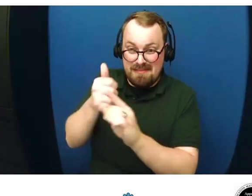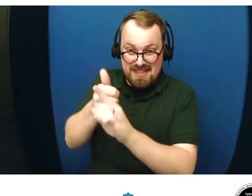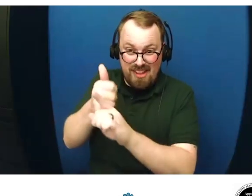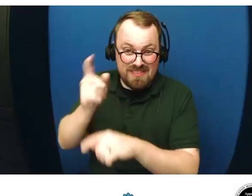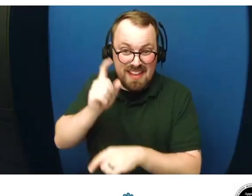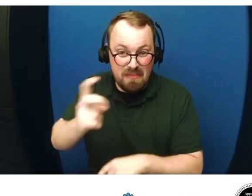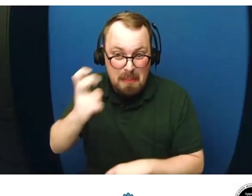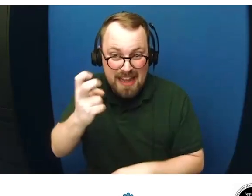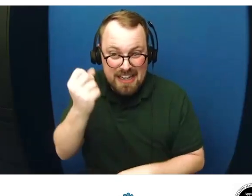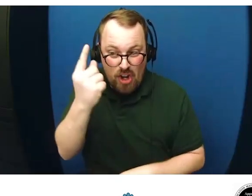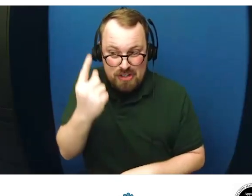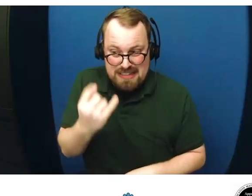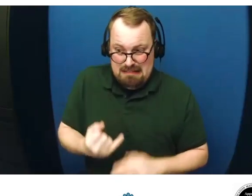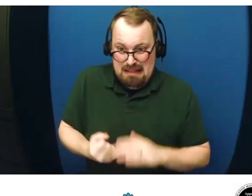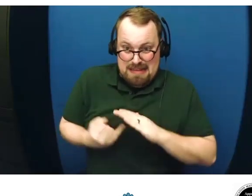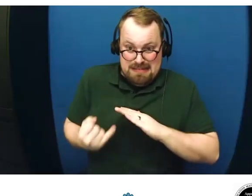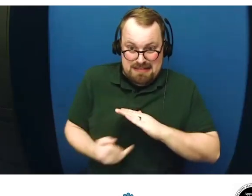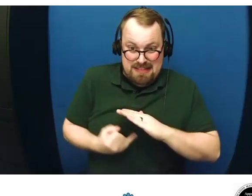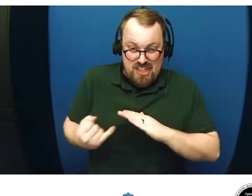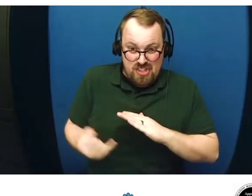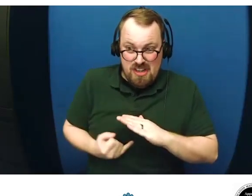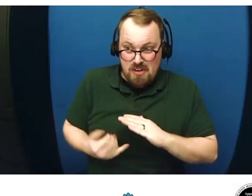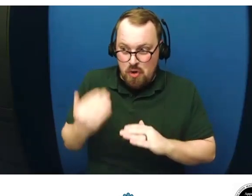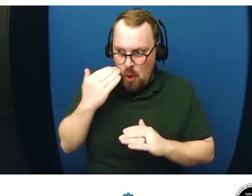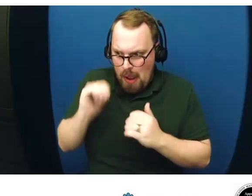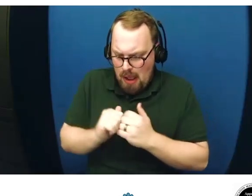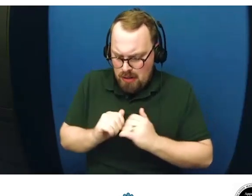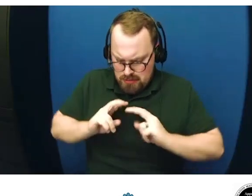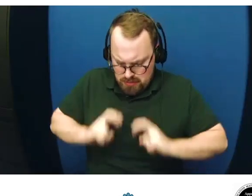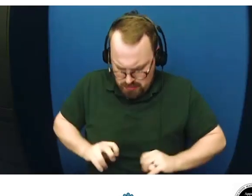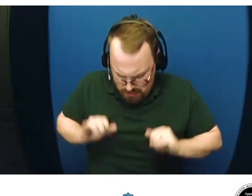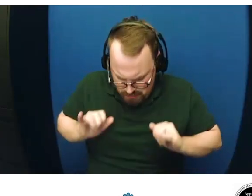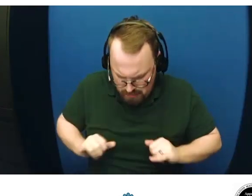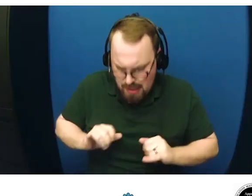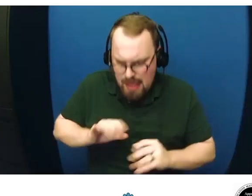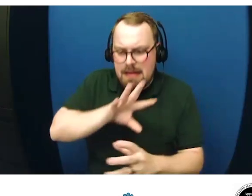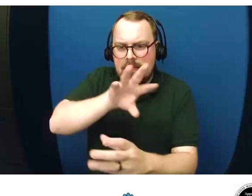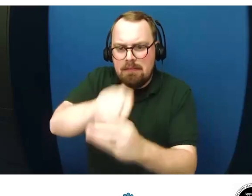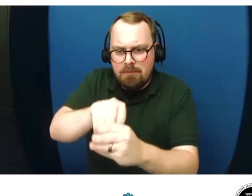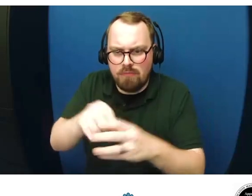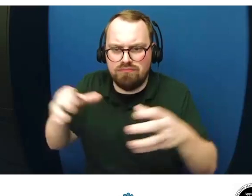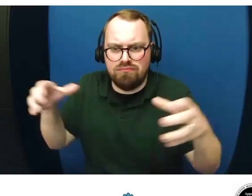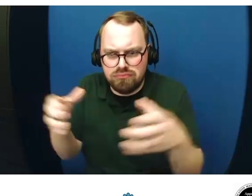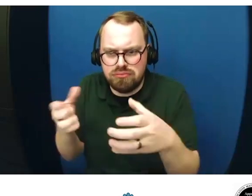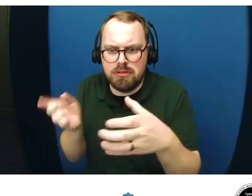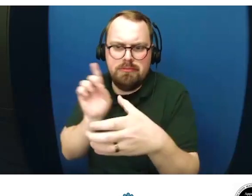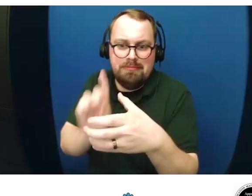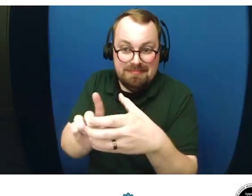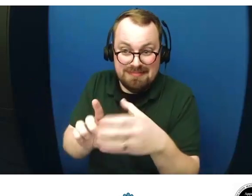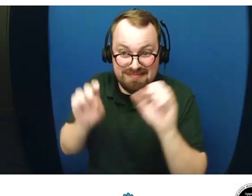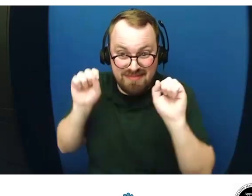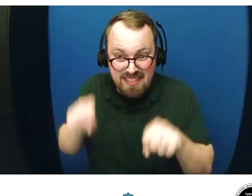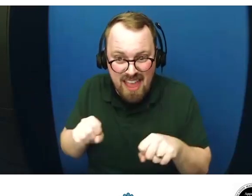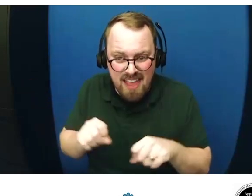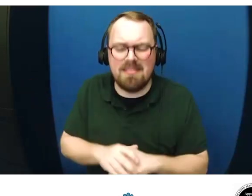and how to become more included? So not necessarily that they feel isolated, but just the...